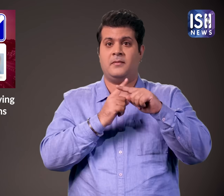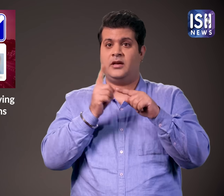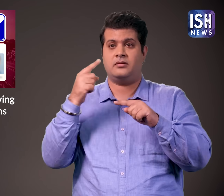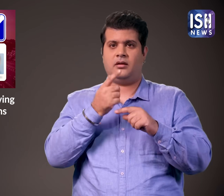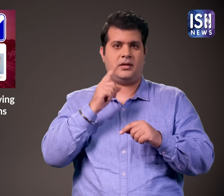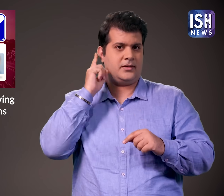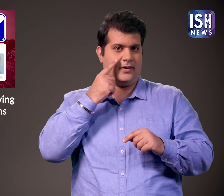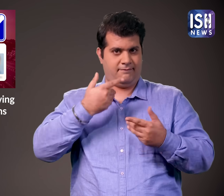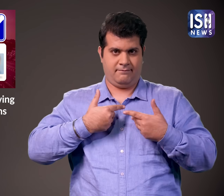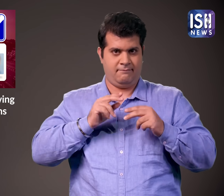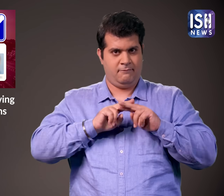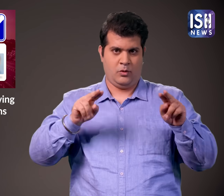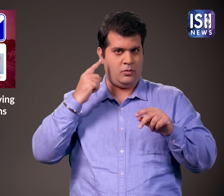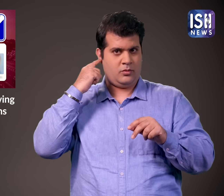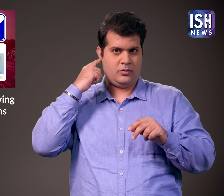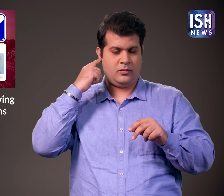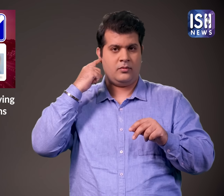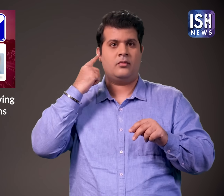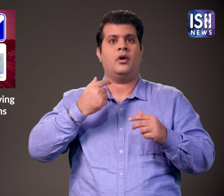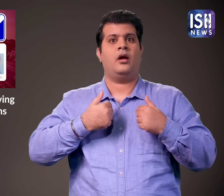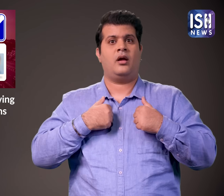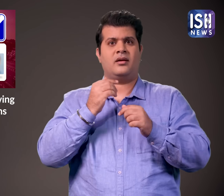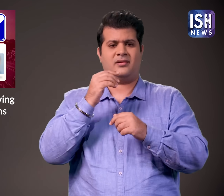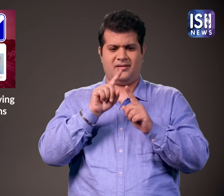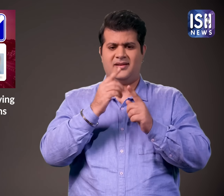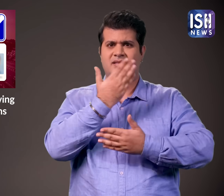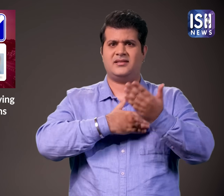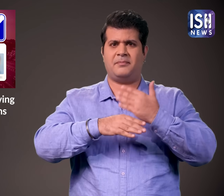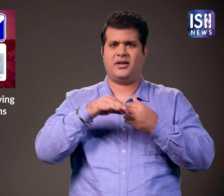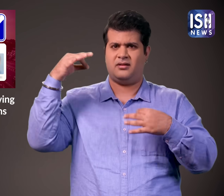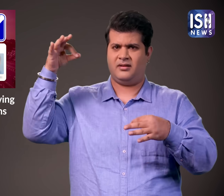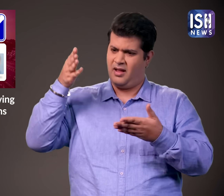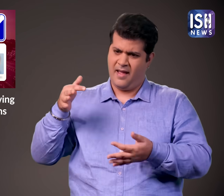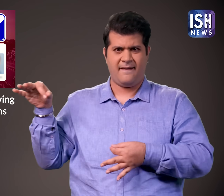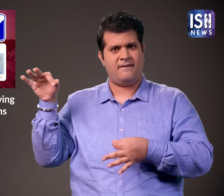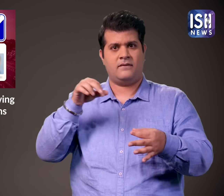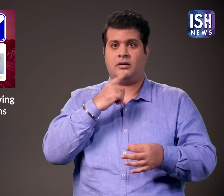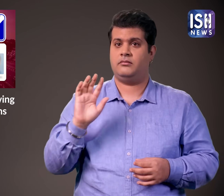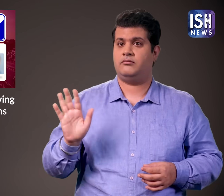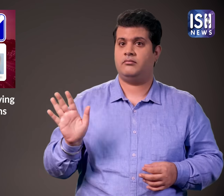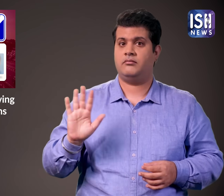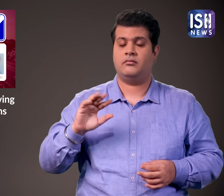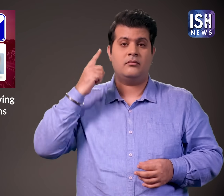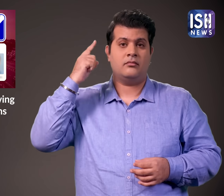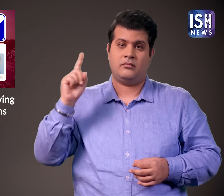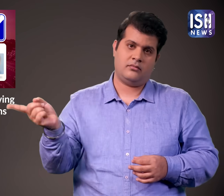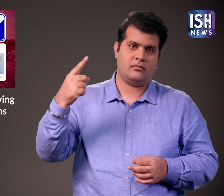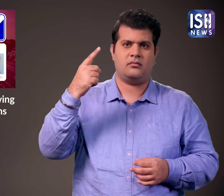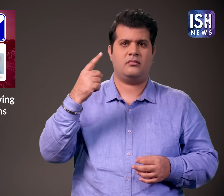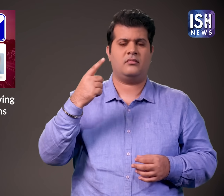He said that despite being totally Deaf and having a valid disability certificate, he was still made to undergo a special test.